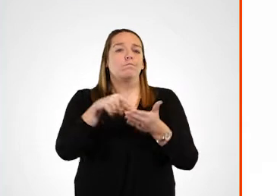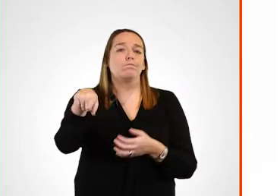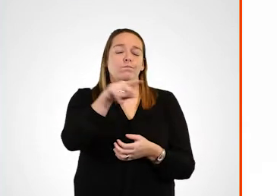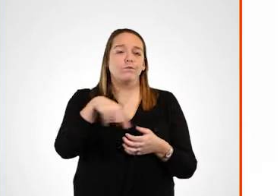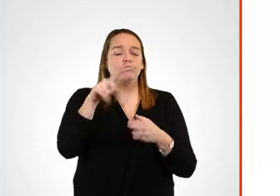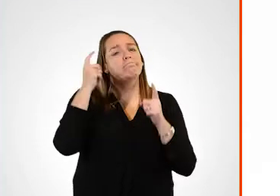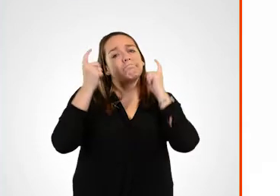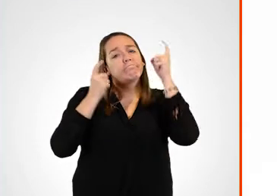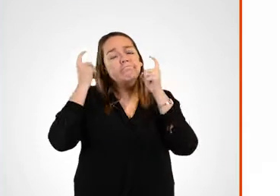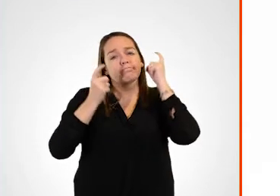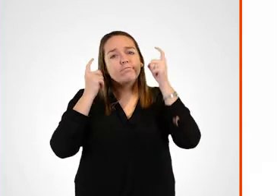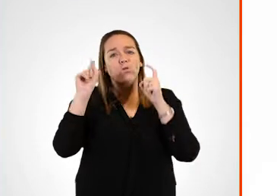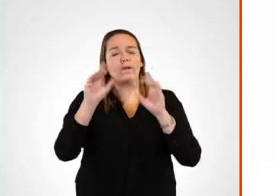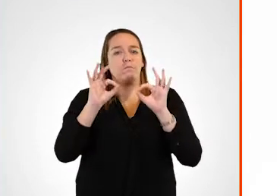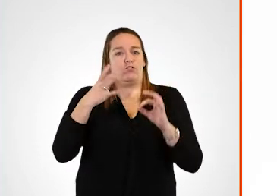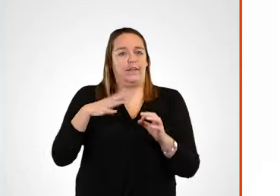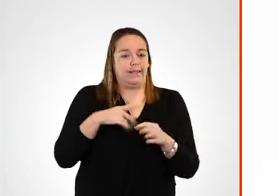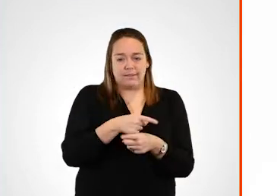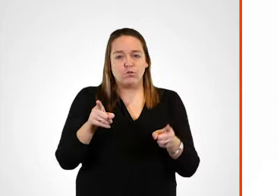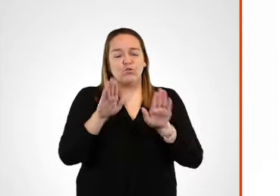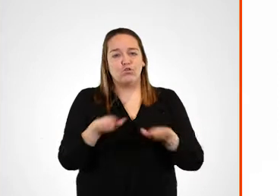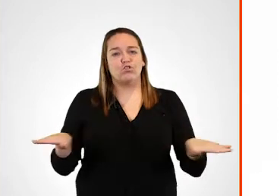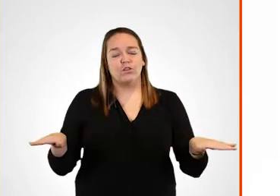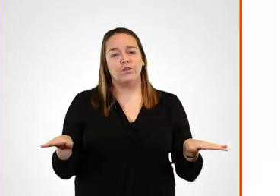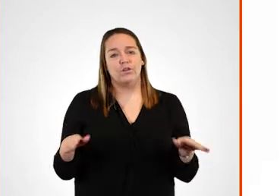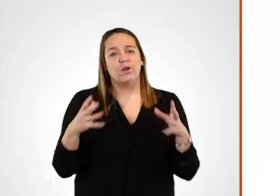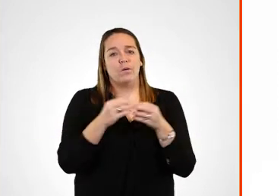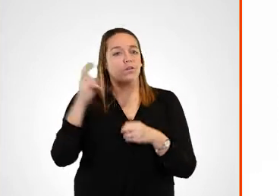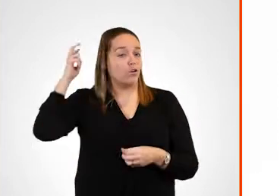consider the special needs of kids with cochlear implants